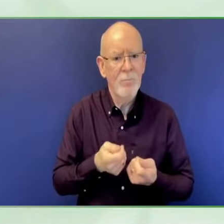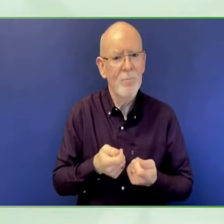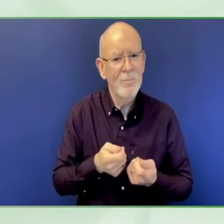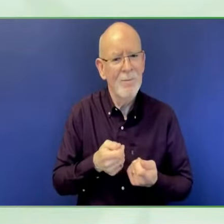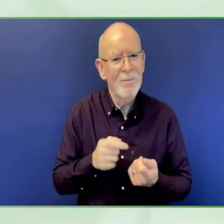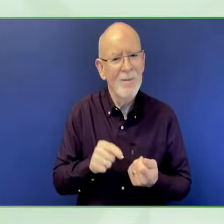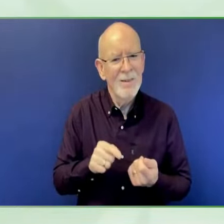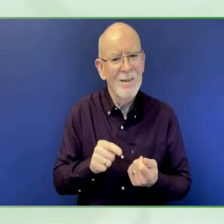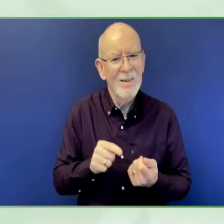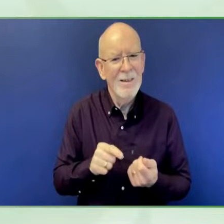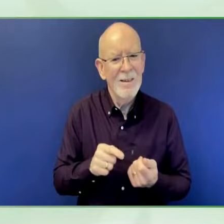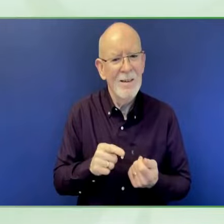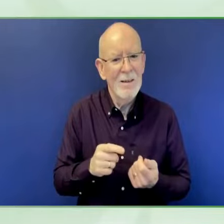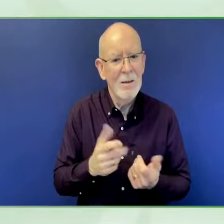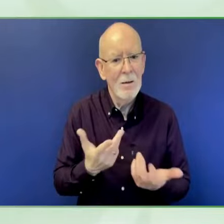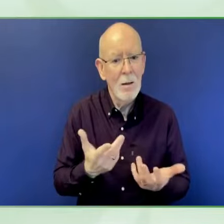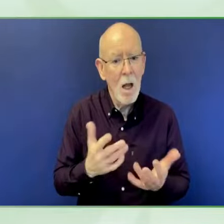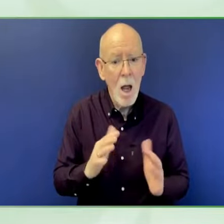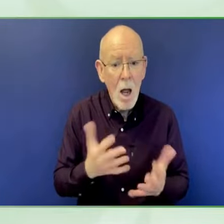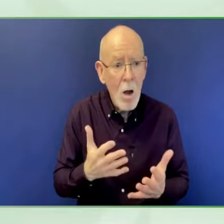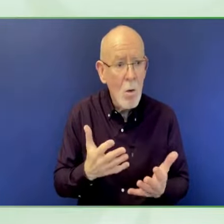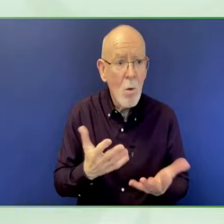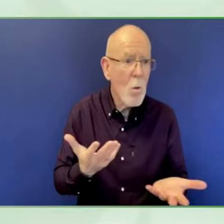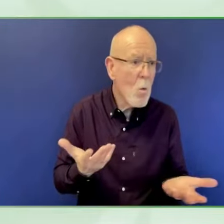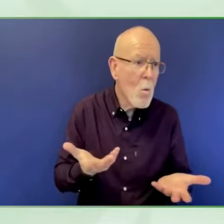And it has so many other components.